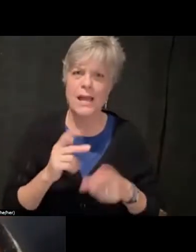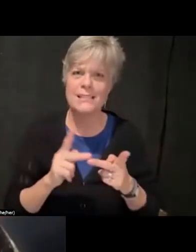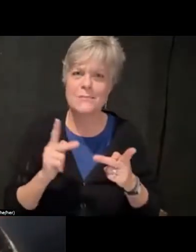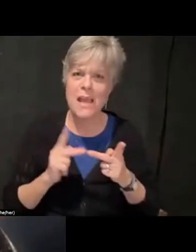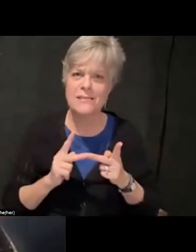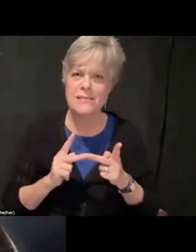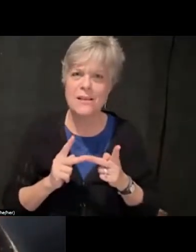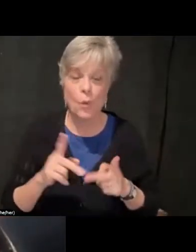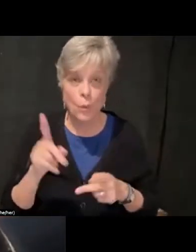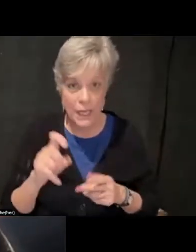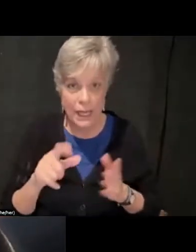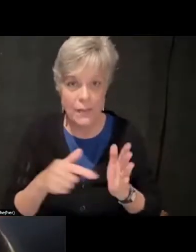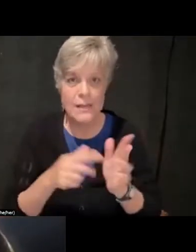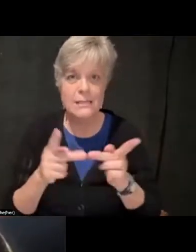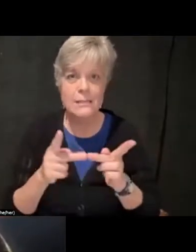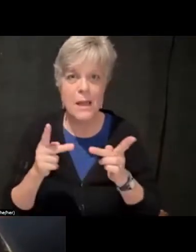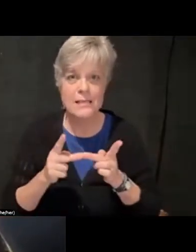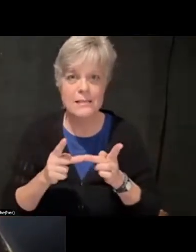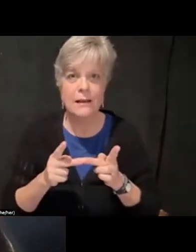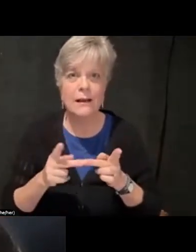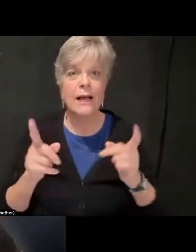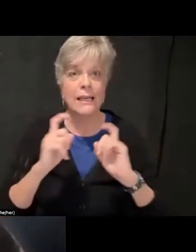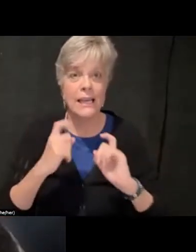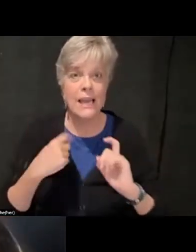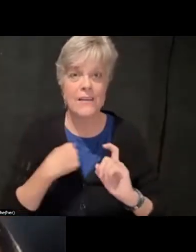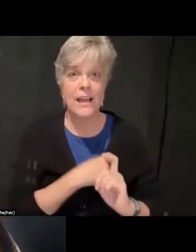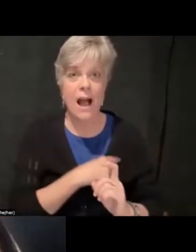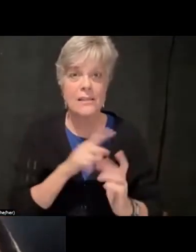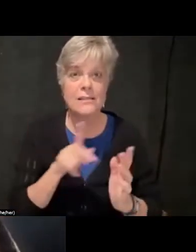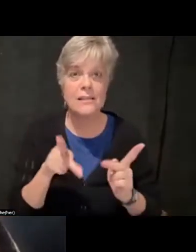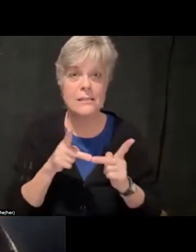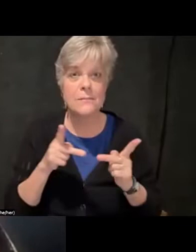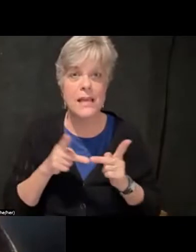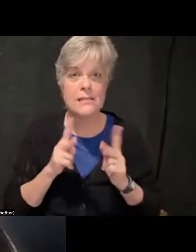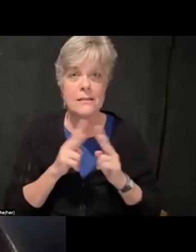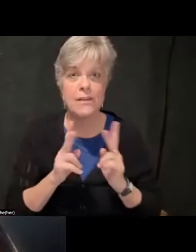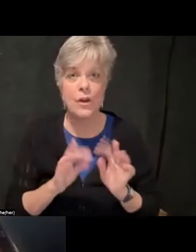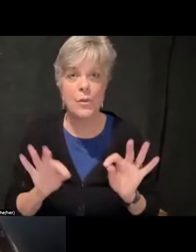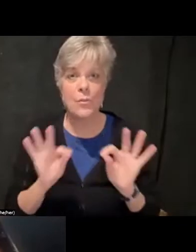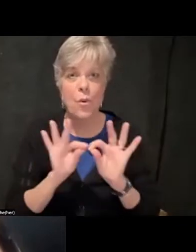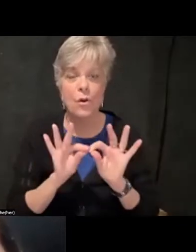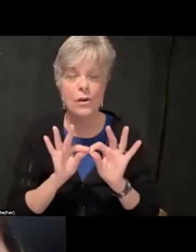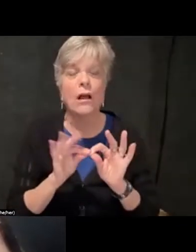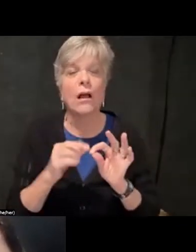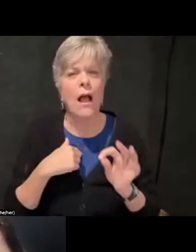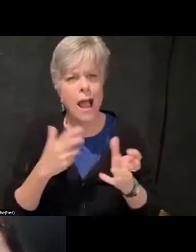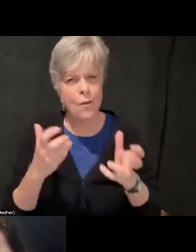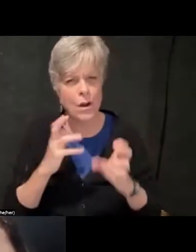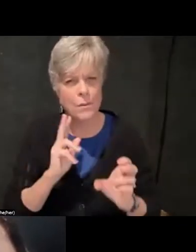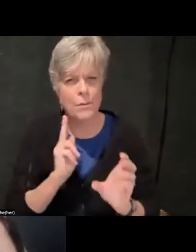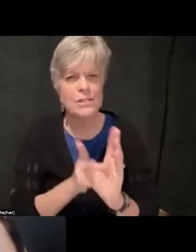And just giving us this space is very important. I want to participate in other cultural centers,